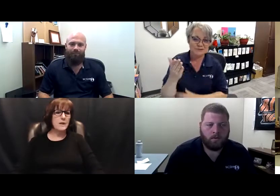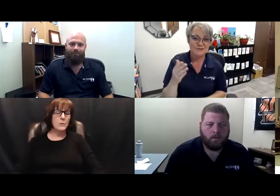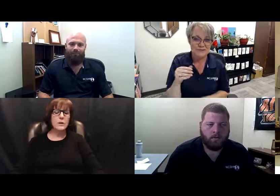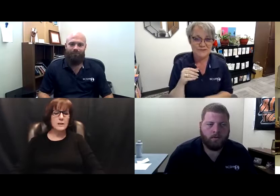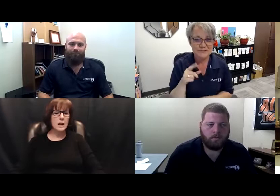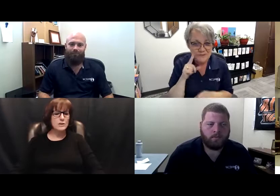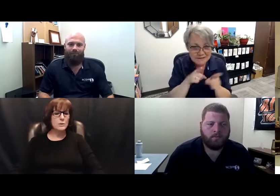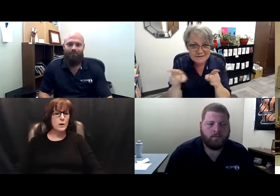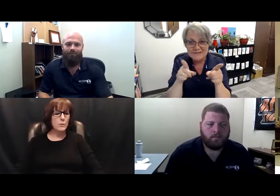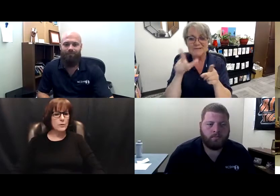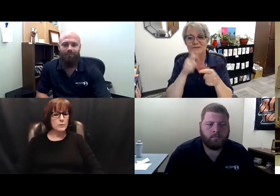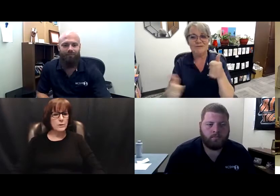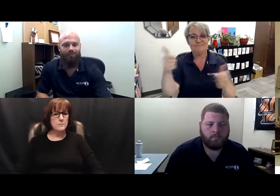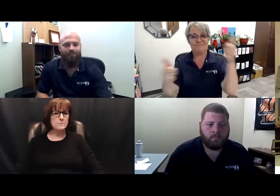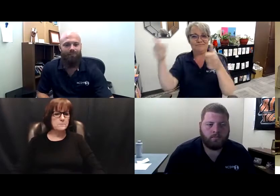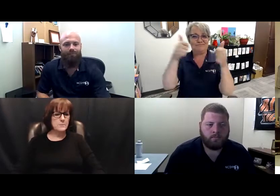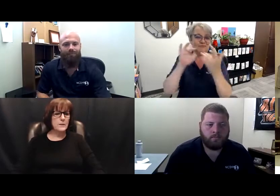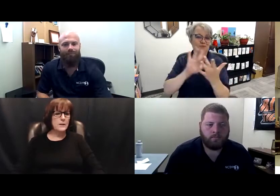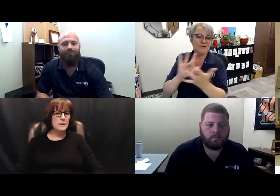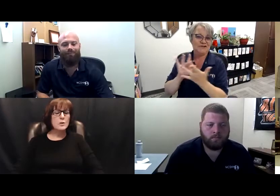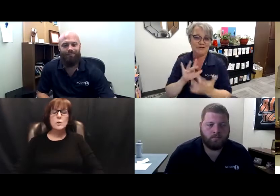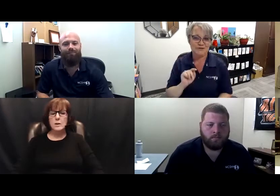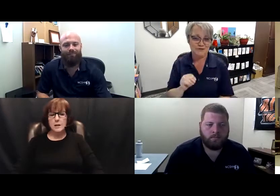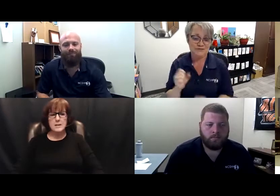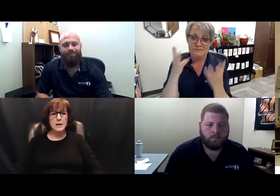We can guide you all the way through that who to contact